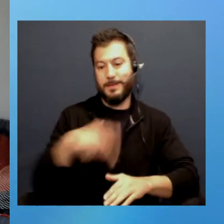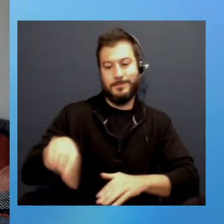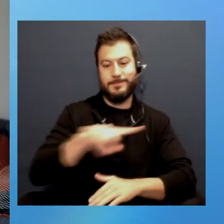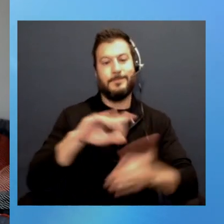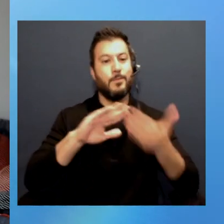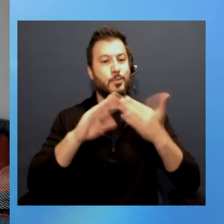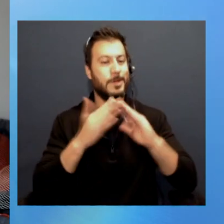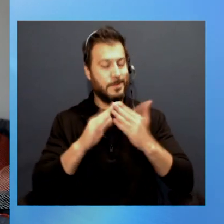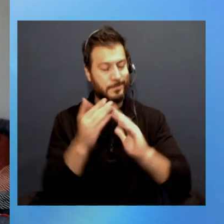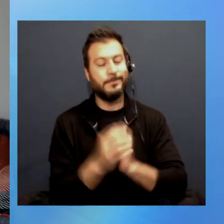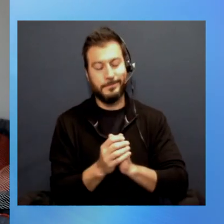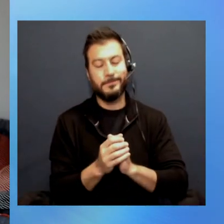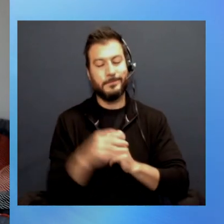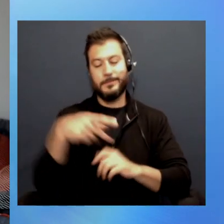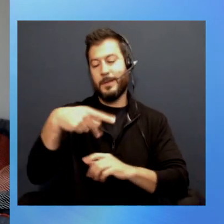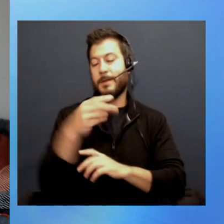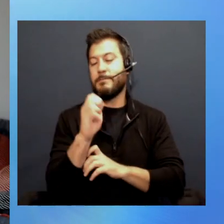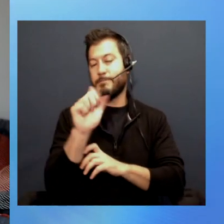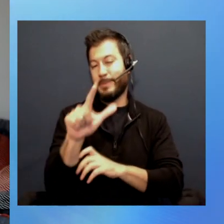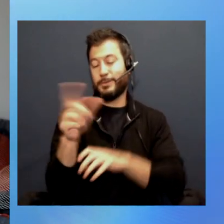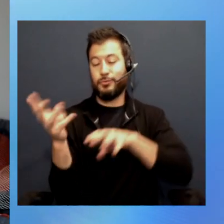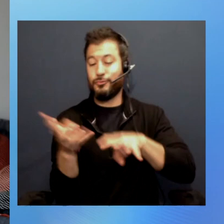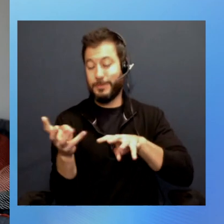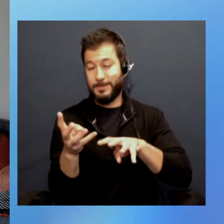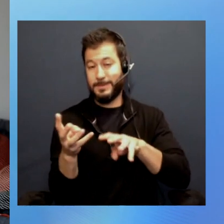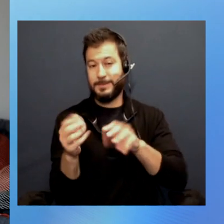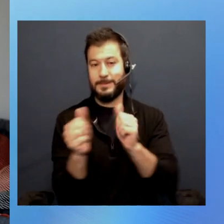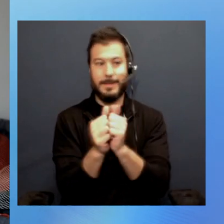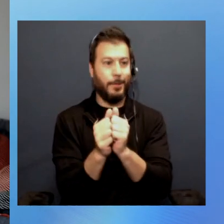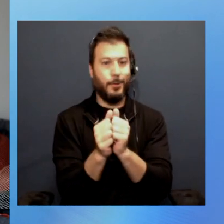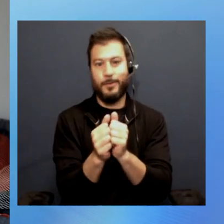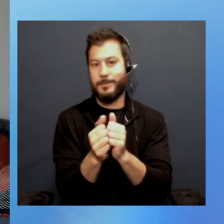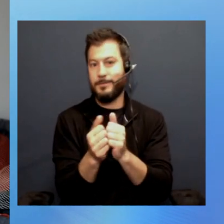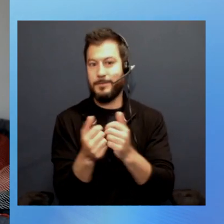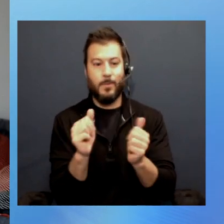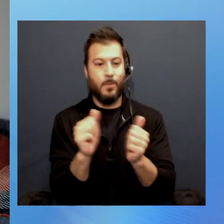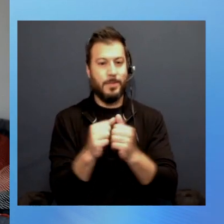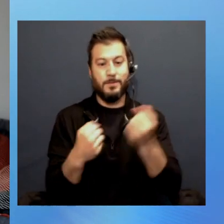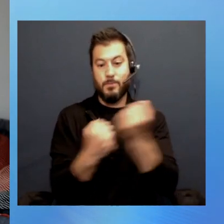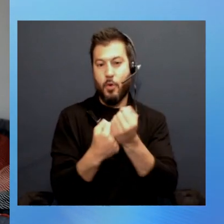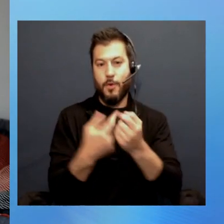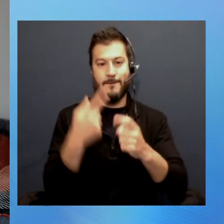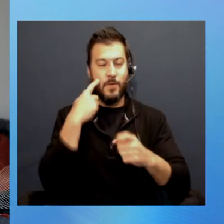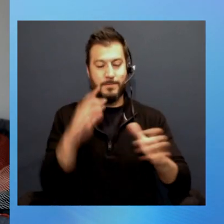requested by the community. Pixel Streaming together would need